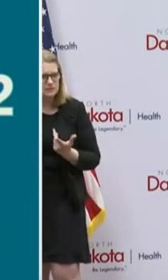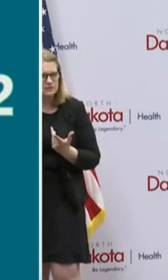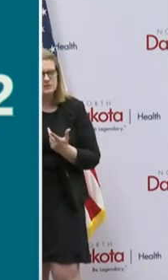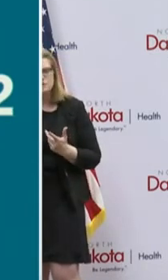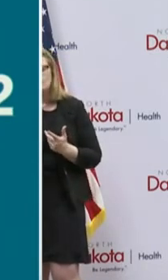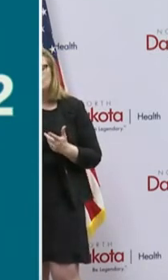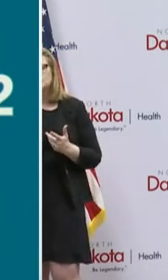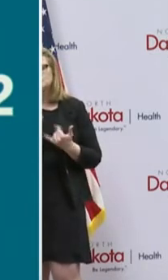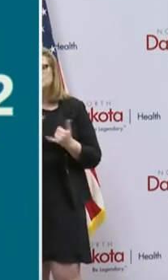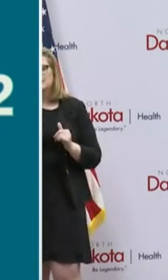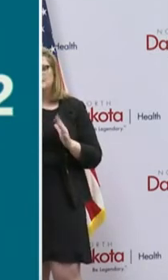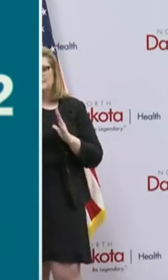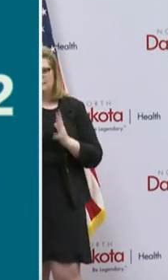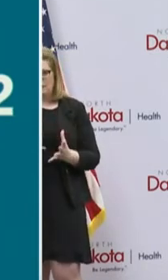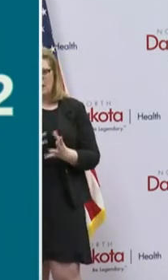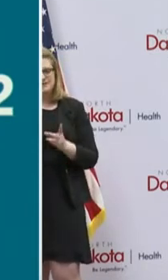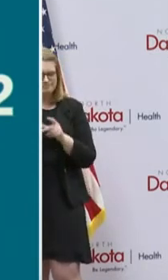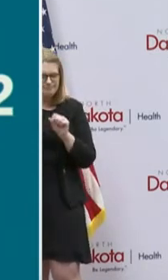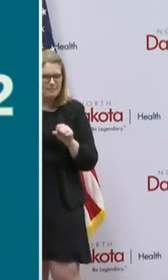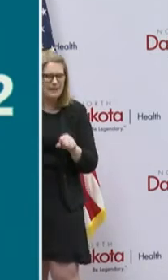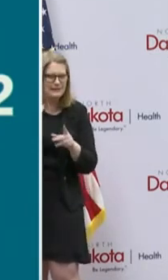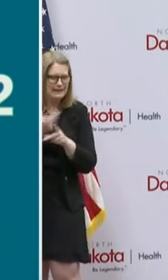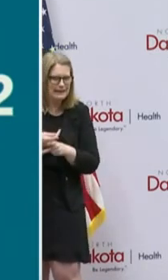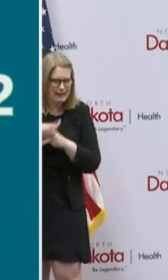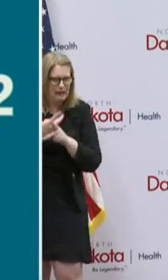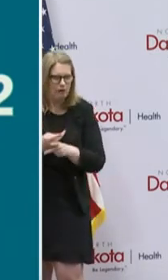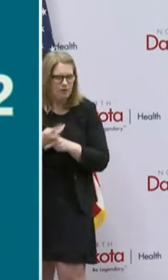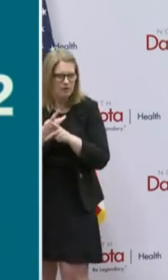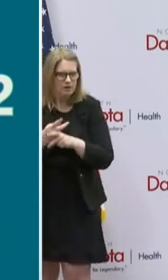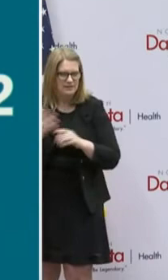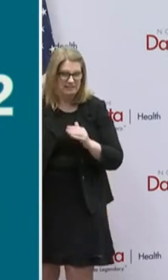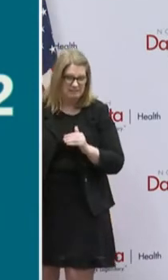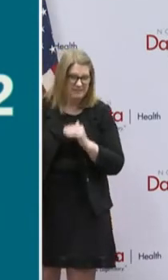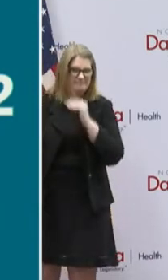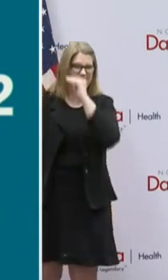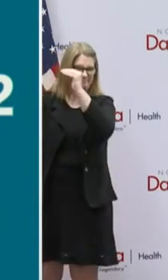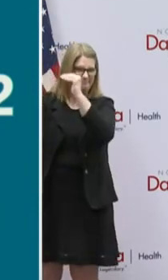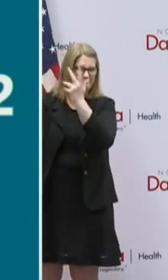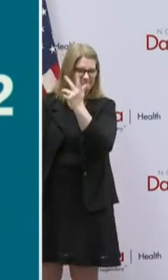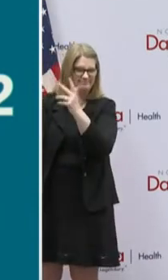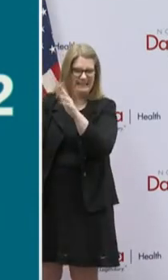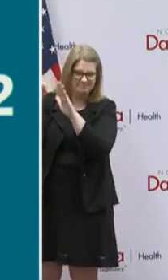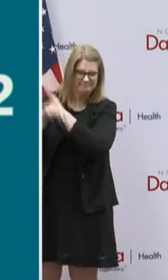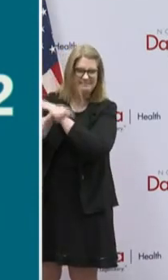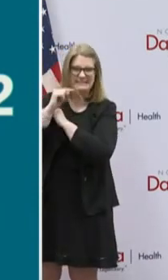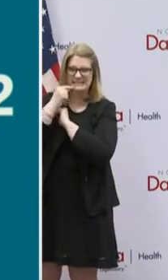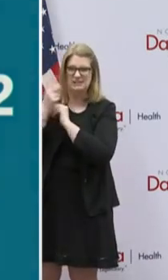SINGLE DIGIT PERCENTAGE OF OUR HOSPITAL CAPACITY, SO WE REMAIN IN GREAT SHAPE TO BE ABLE TO CARE FOR PEOPLE AT THEIR HIGHEST